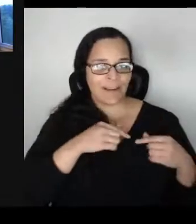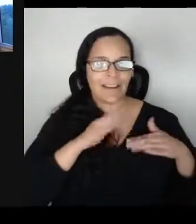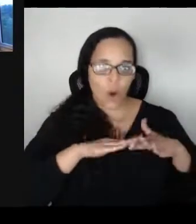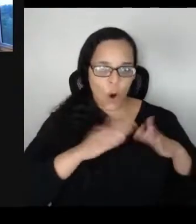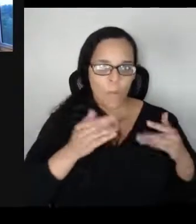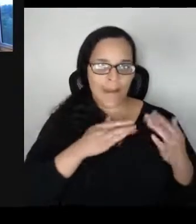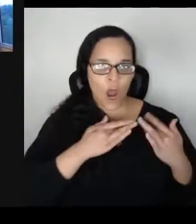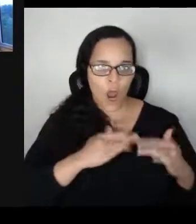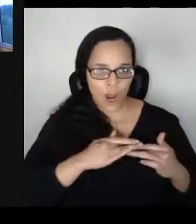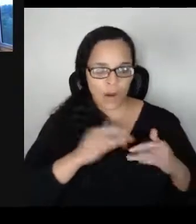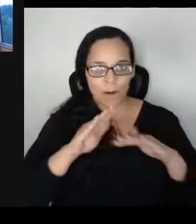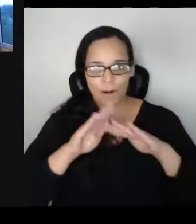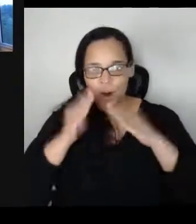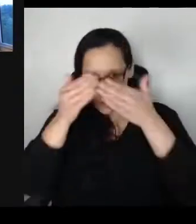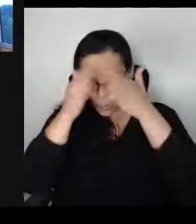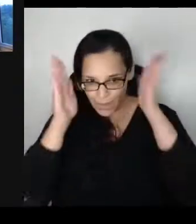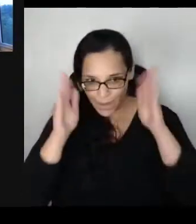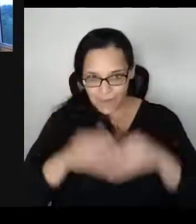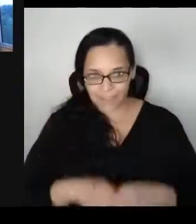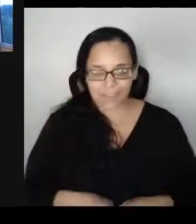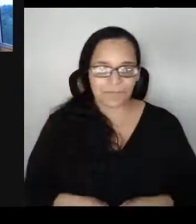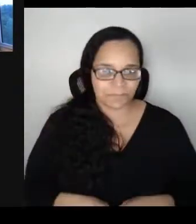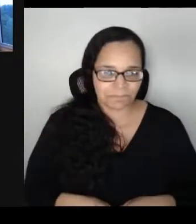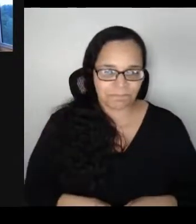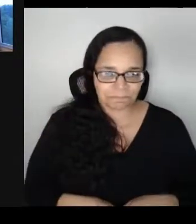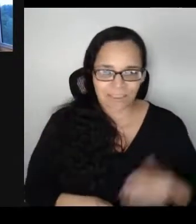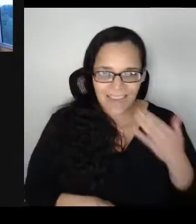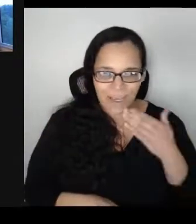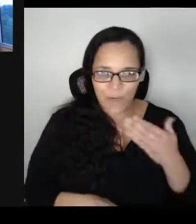Husniye what is one thing that people can do to be, Part of-- - Yeah.